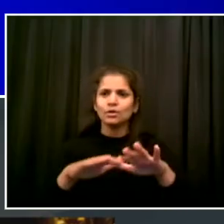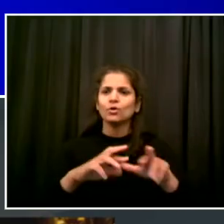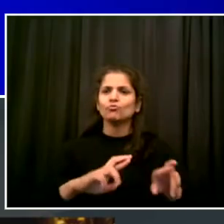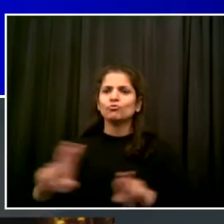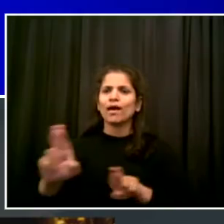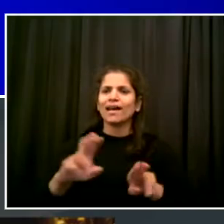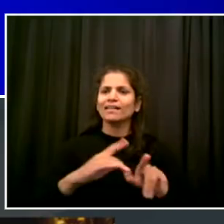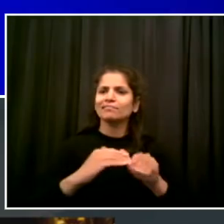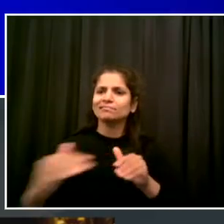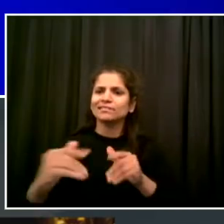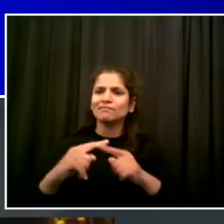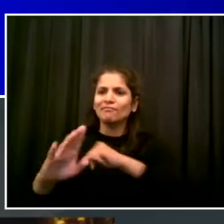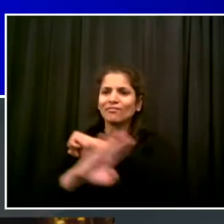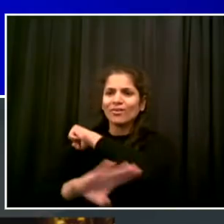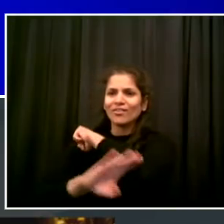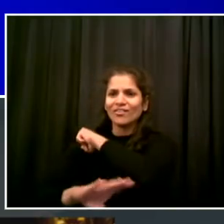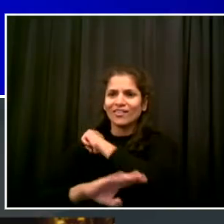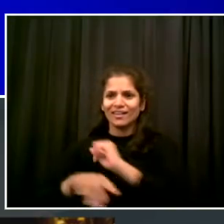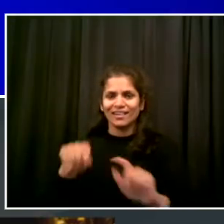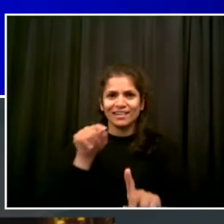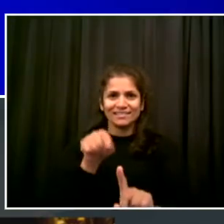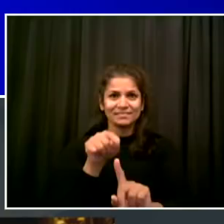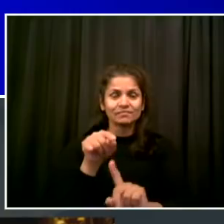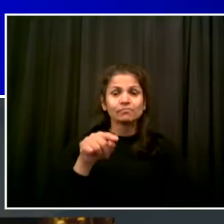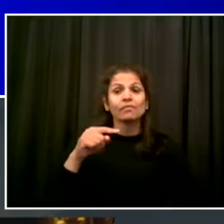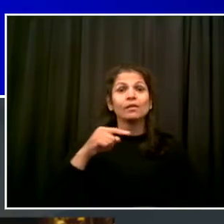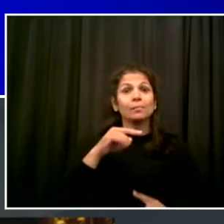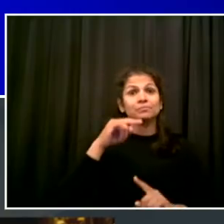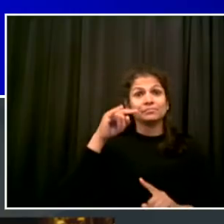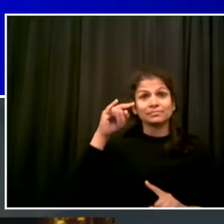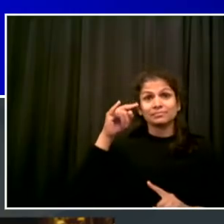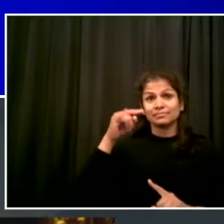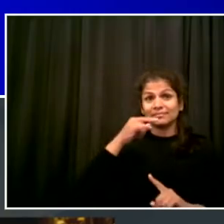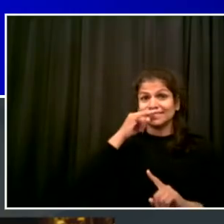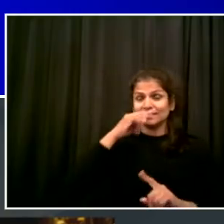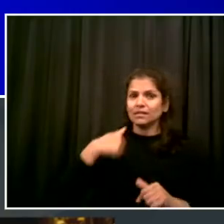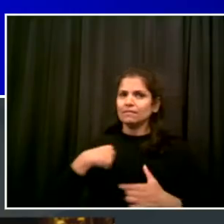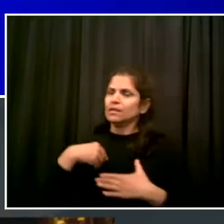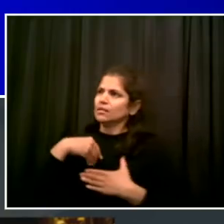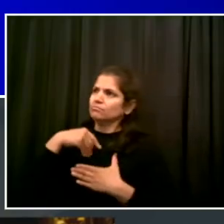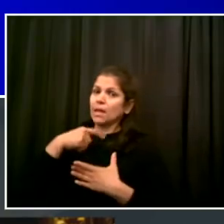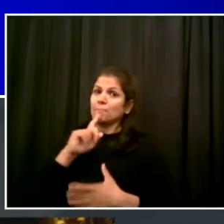TO CONSIDER EITHR MENTAL HEALTH. THERE ARE SO MANY SITUATIONS THAT PEOPLE ARE